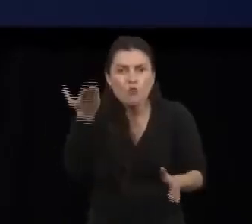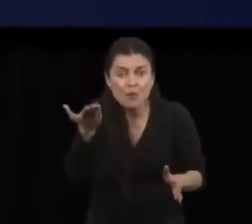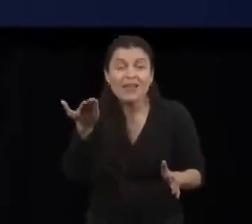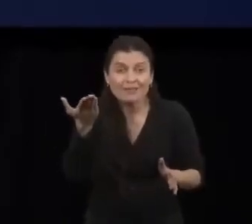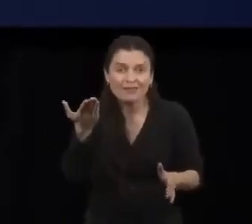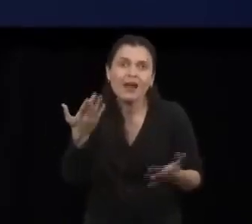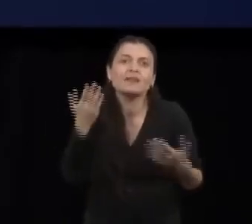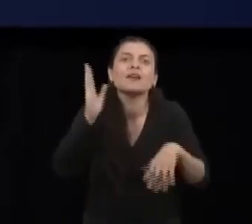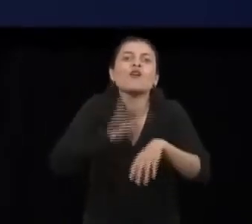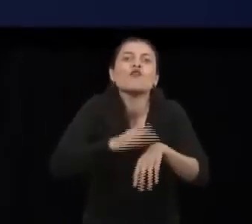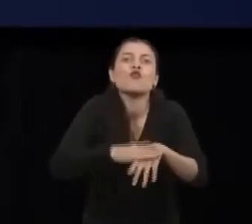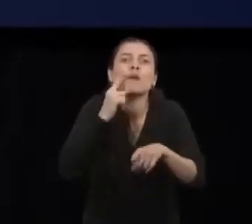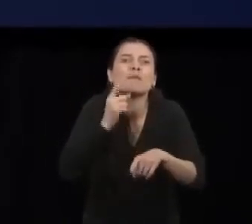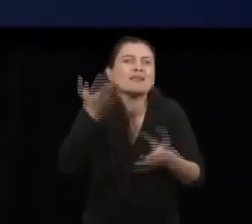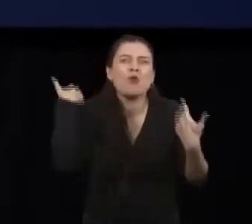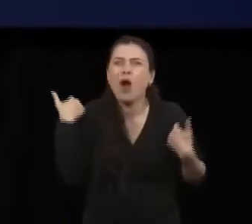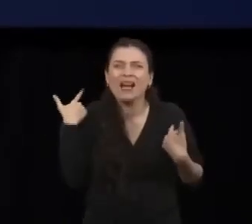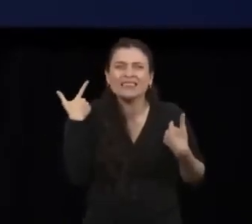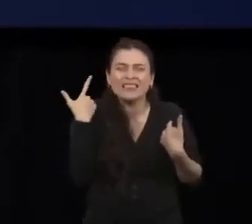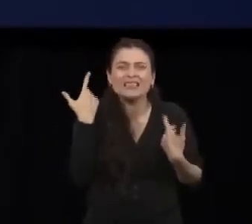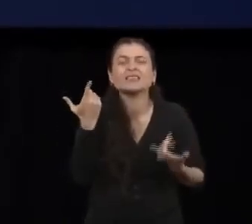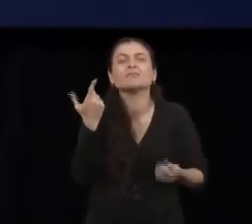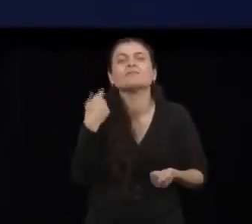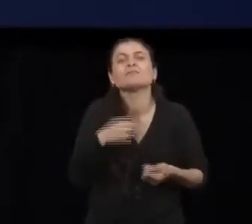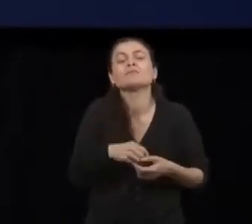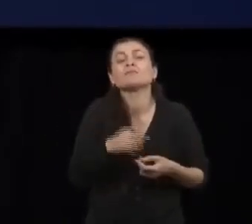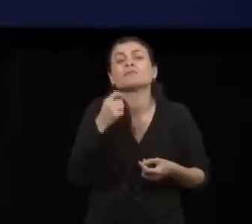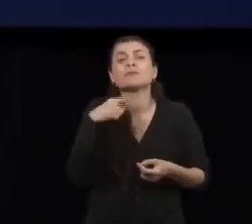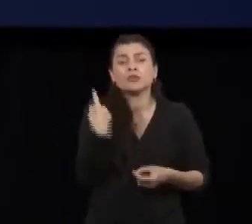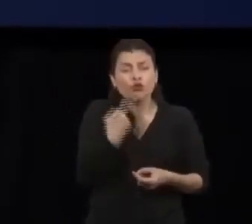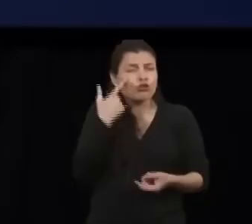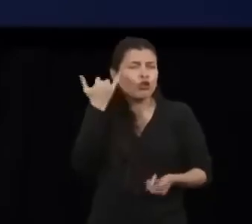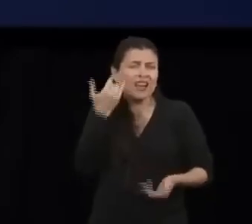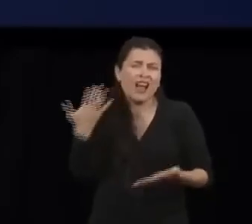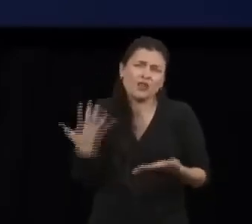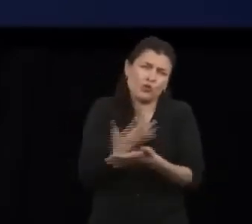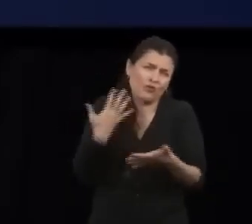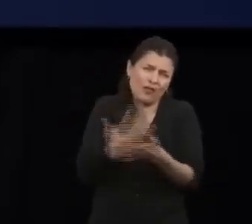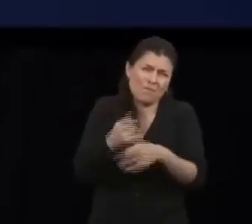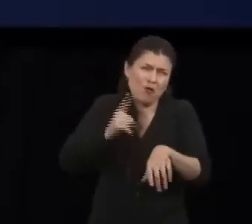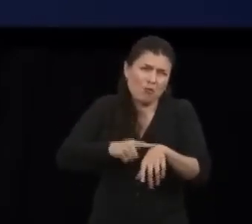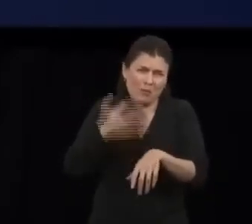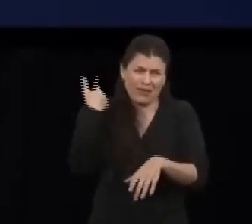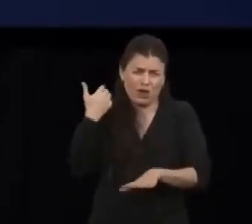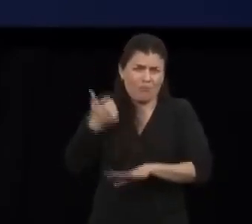in the first month of government, that is, a leap of 54% in the majorists